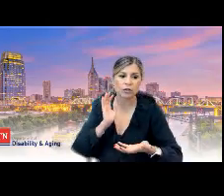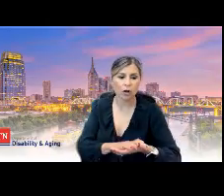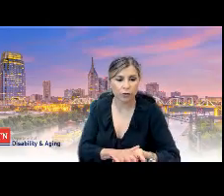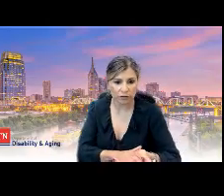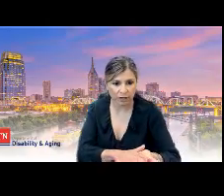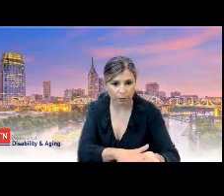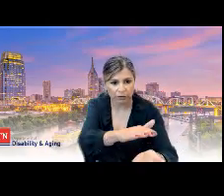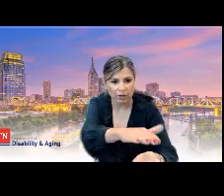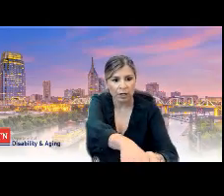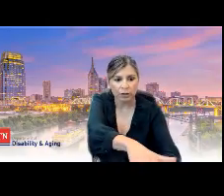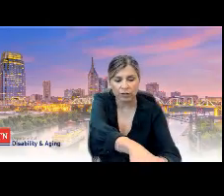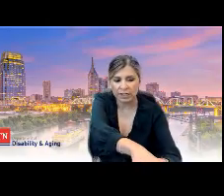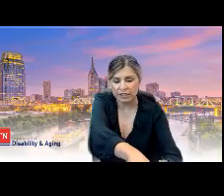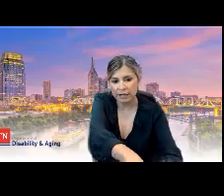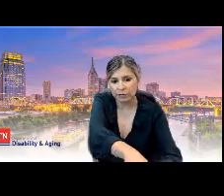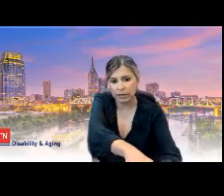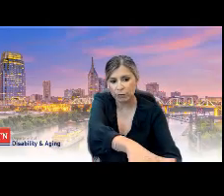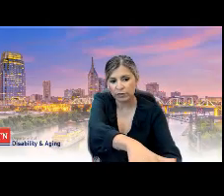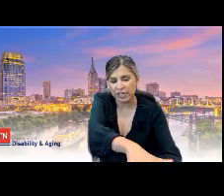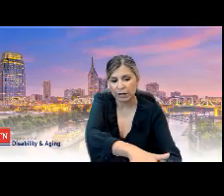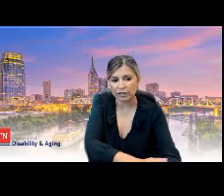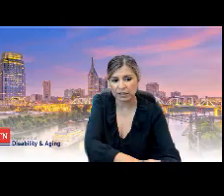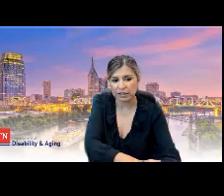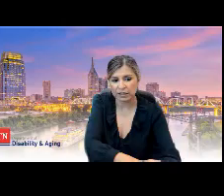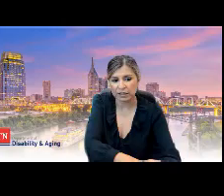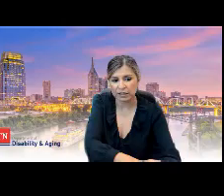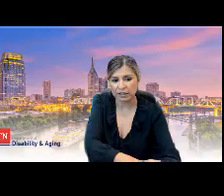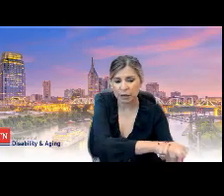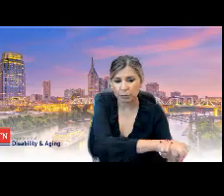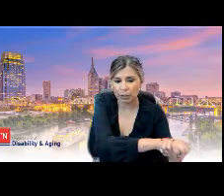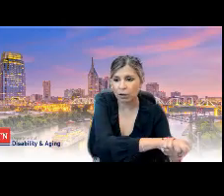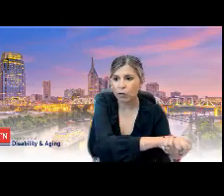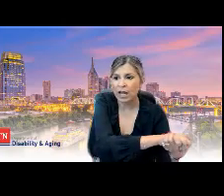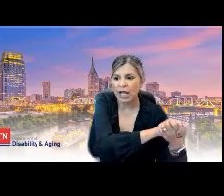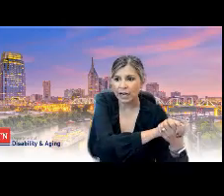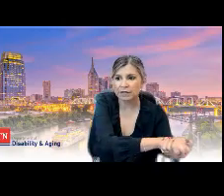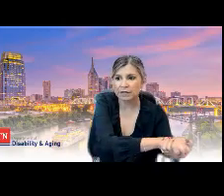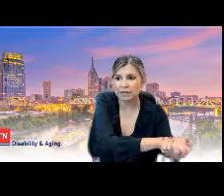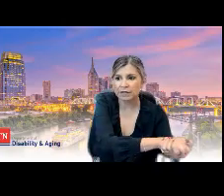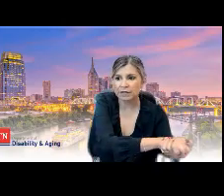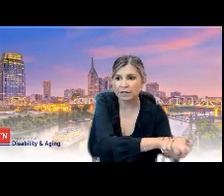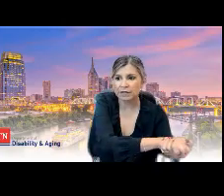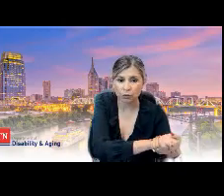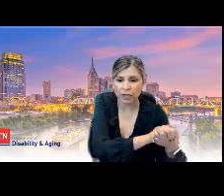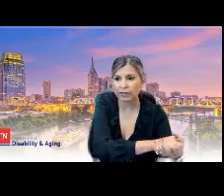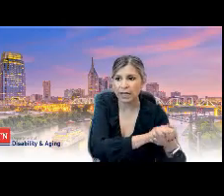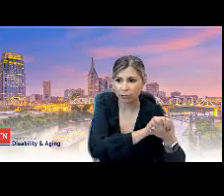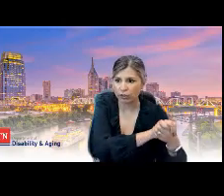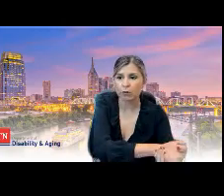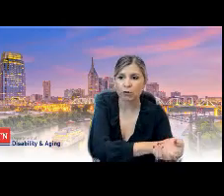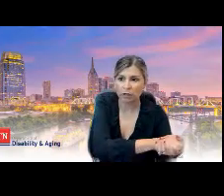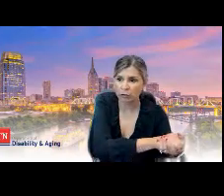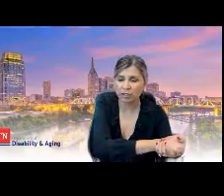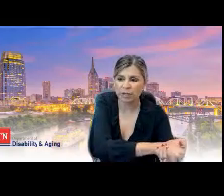You can call those numbers, there's intake numbers down at the down below and somebody will help you navigate which program you need to be applying for